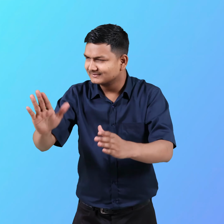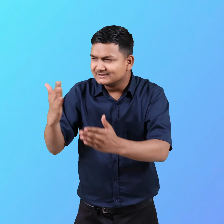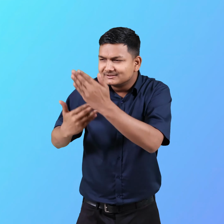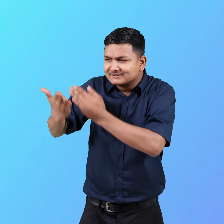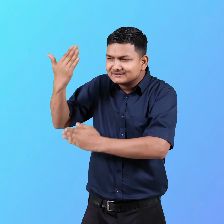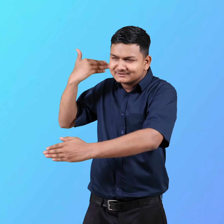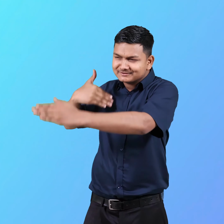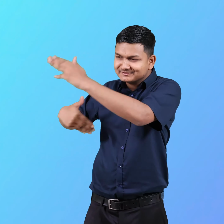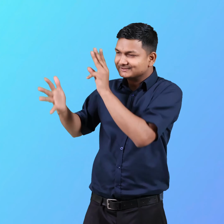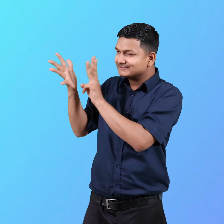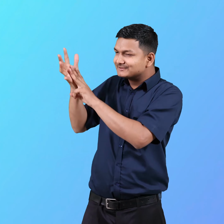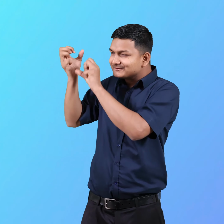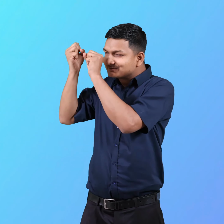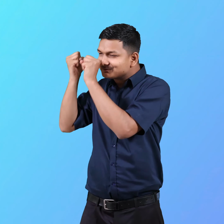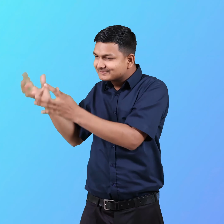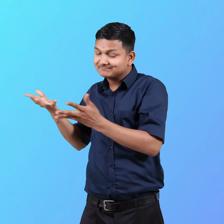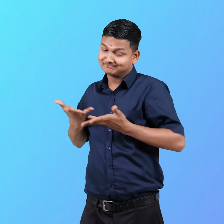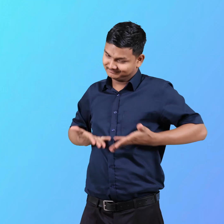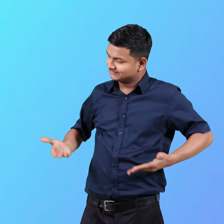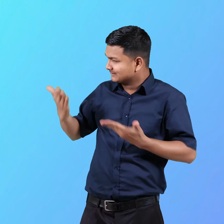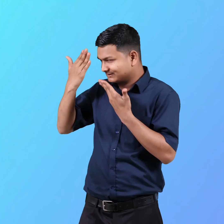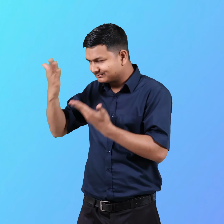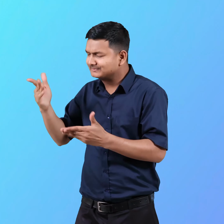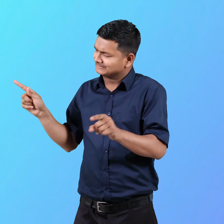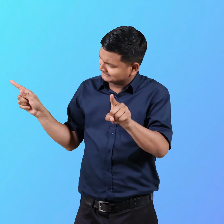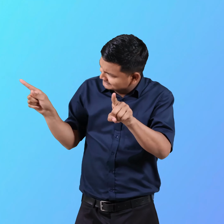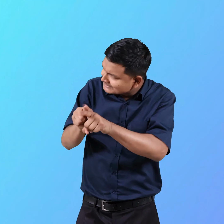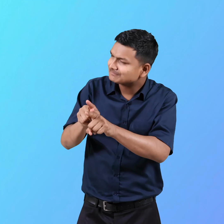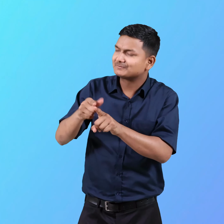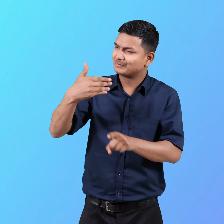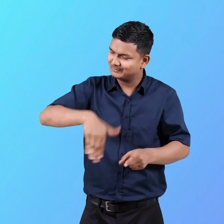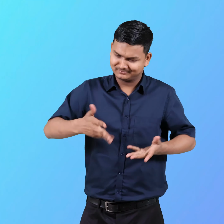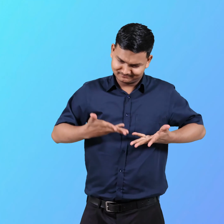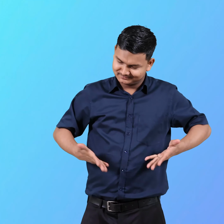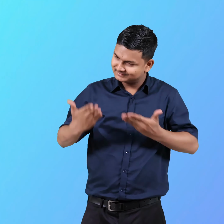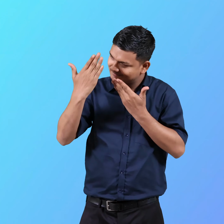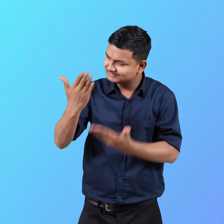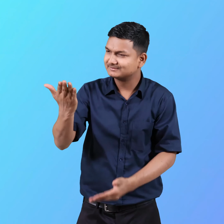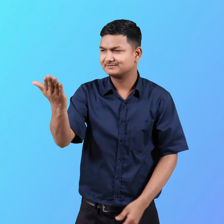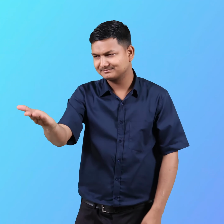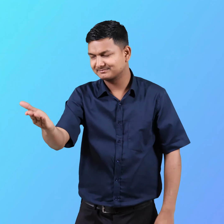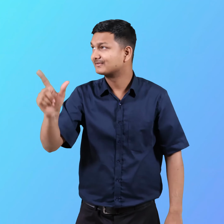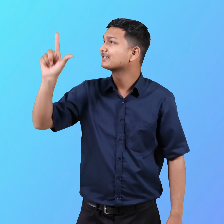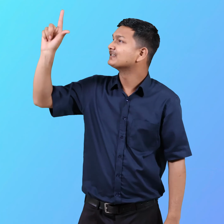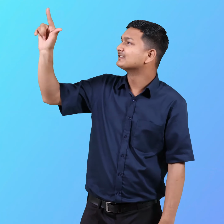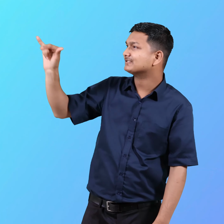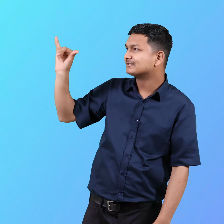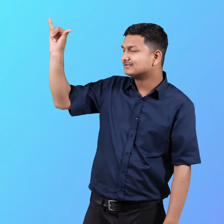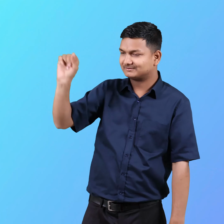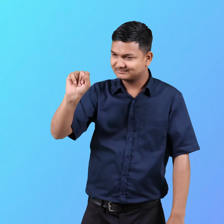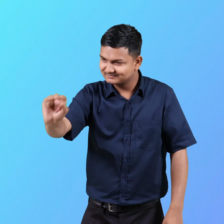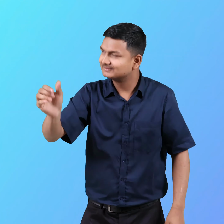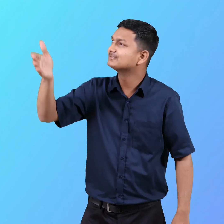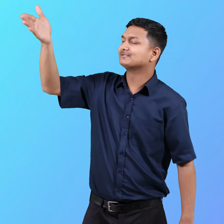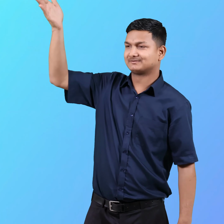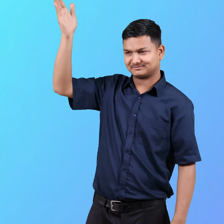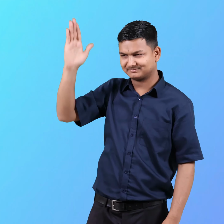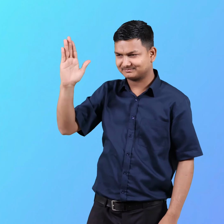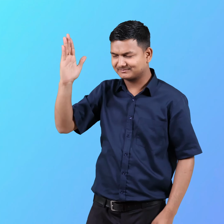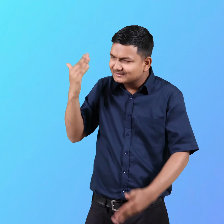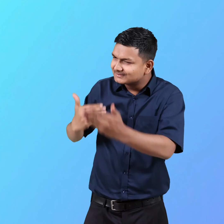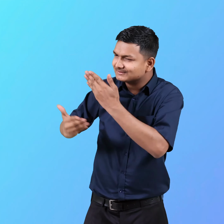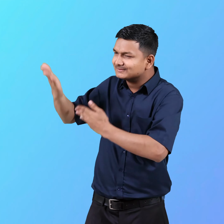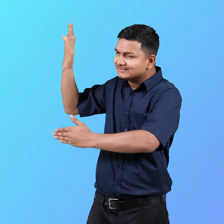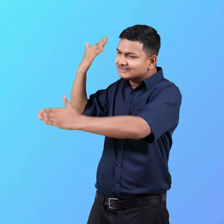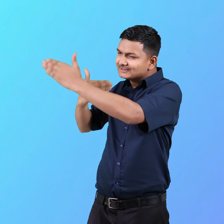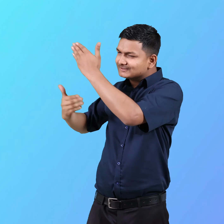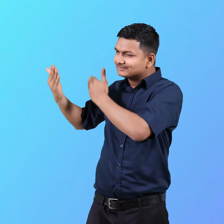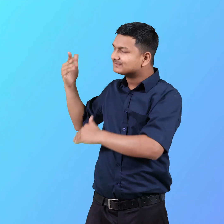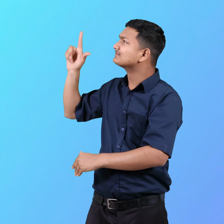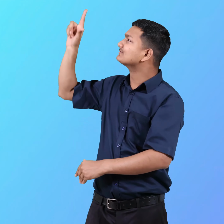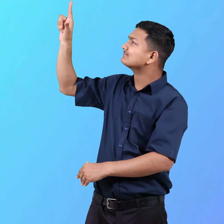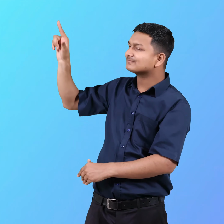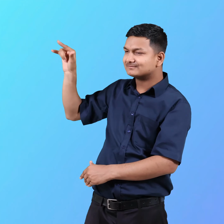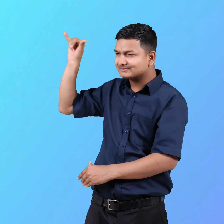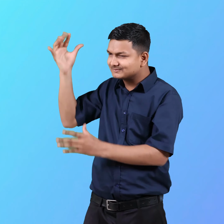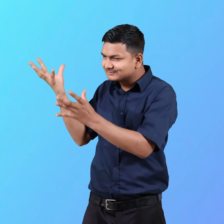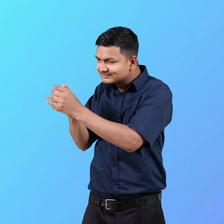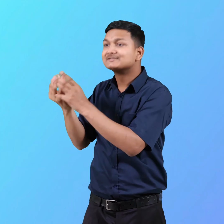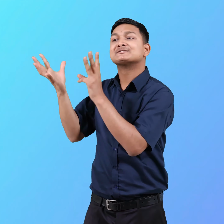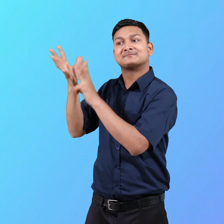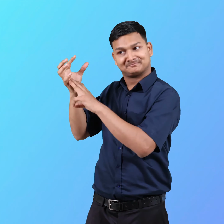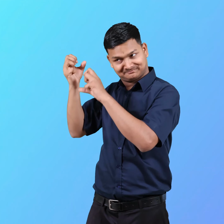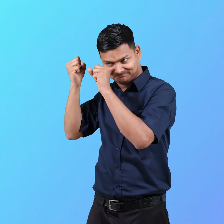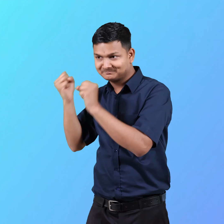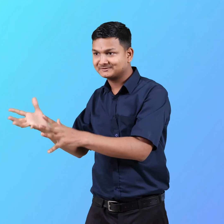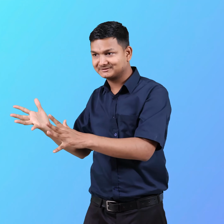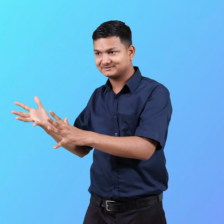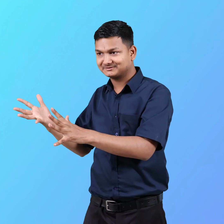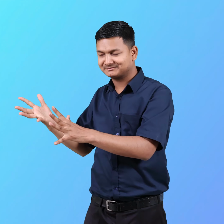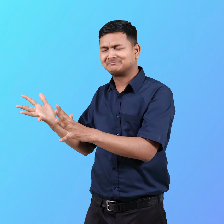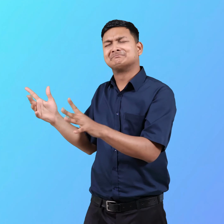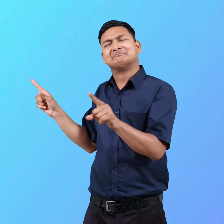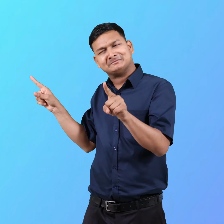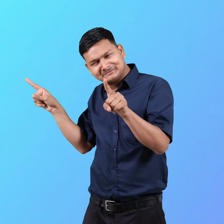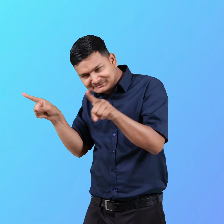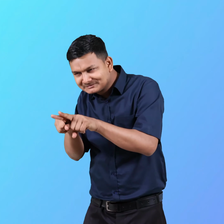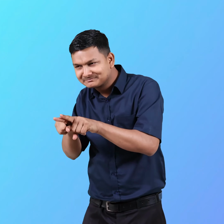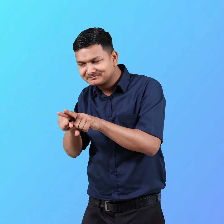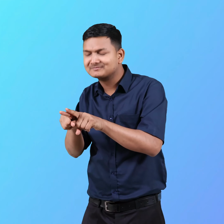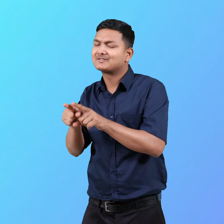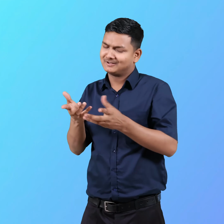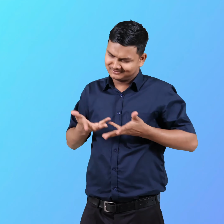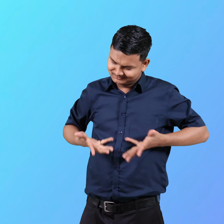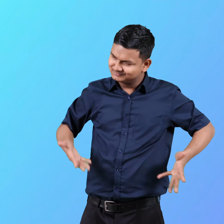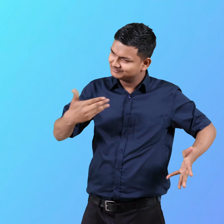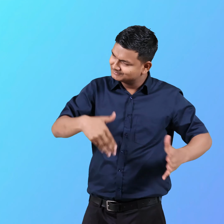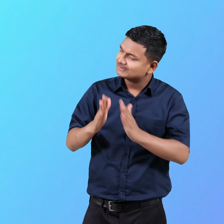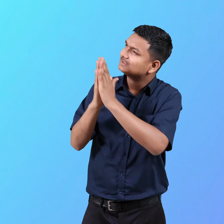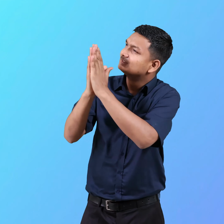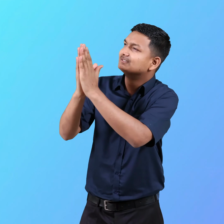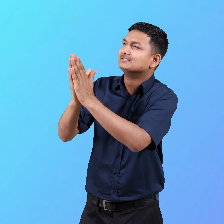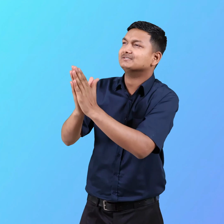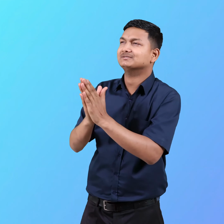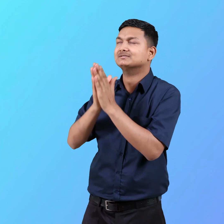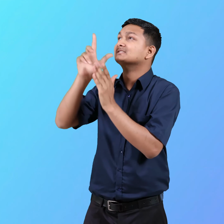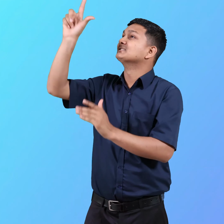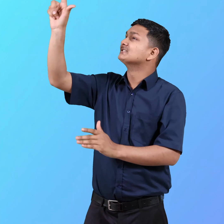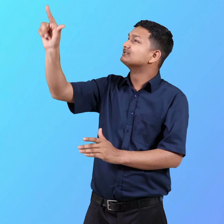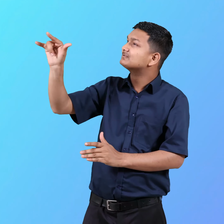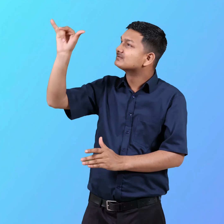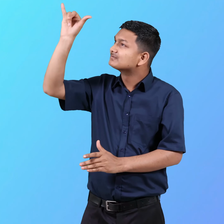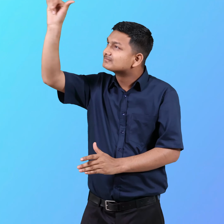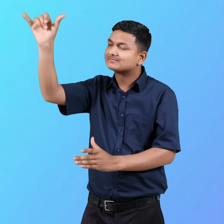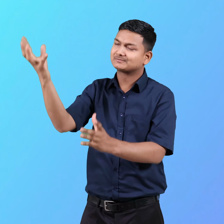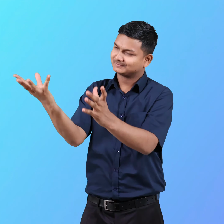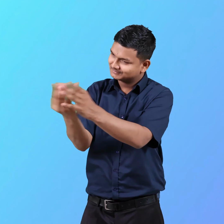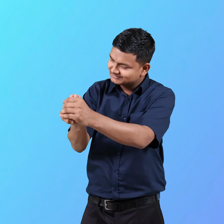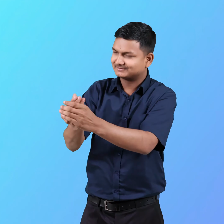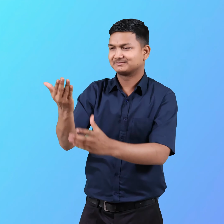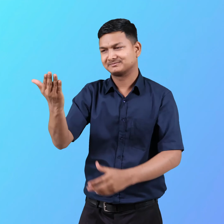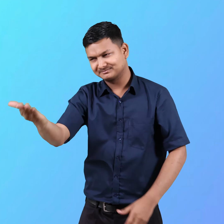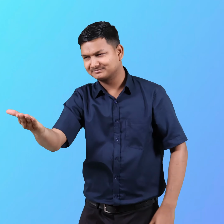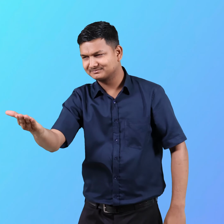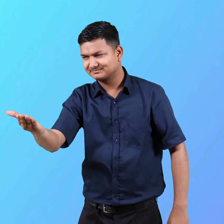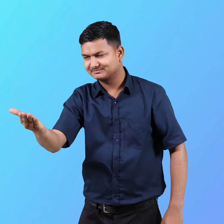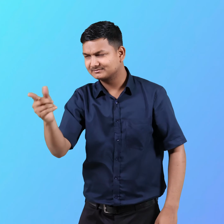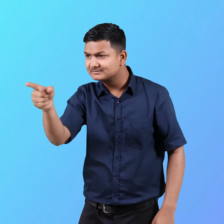We will obey whatever you say, just as we obeyed Moses. We only ask that the LORD your God be with you just as he was with Moses.